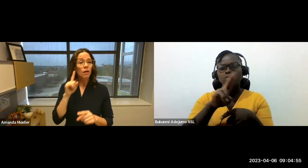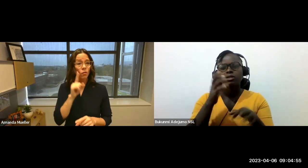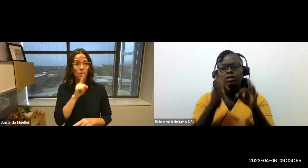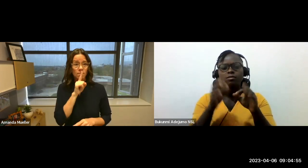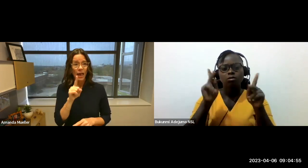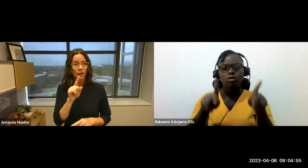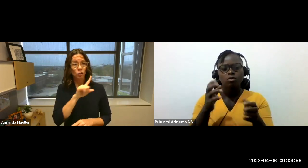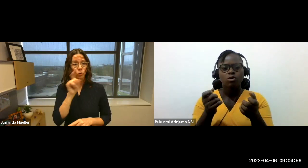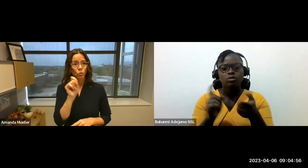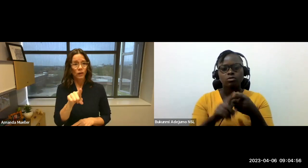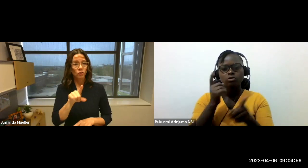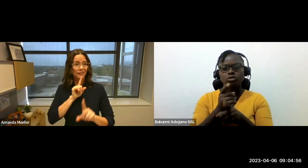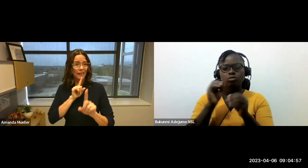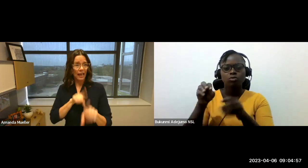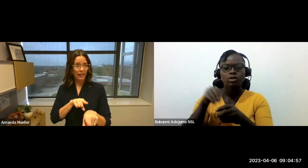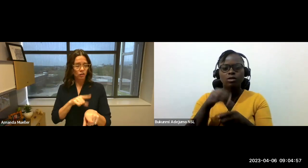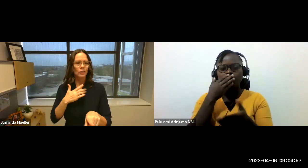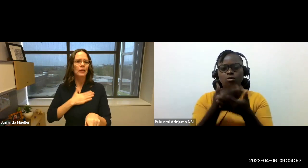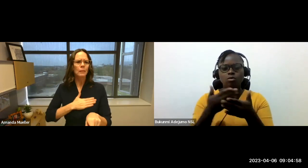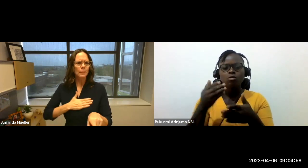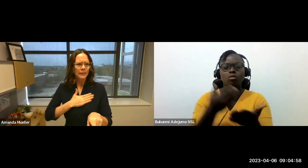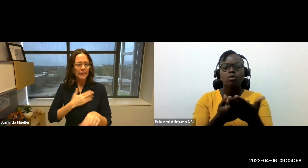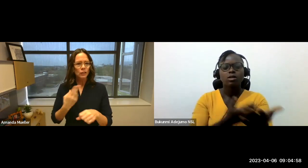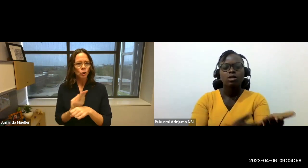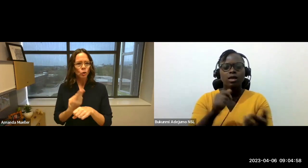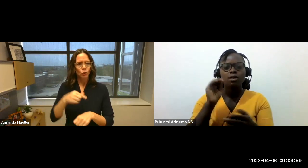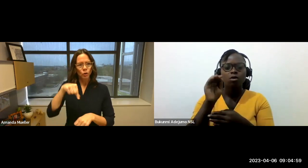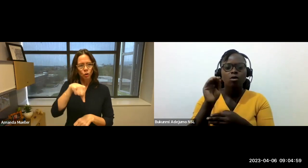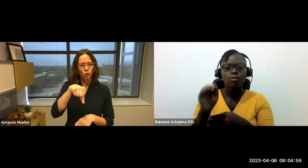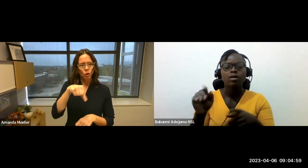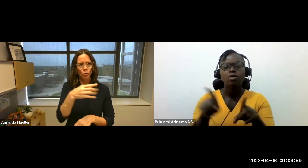put in a good morning or any types of comments, and also Q. A's.